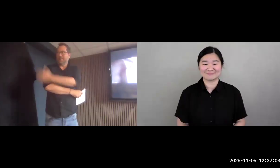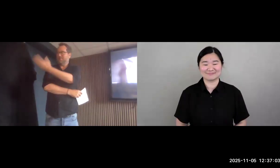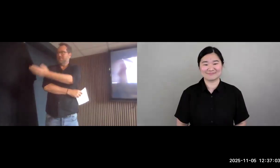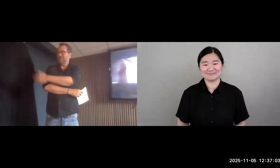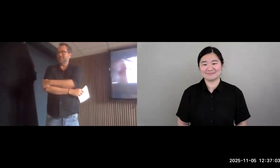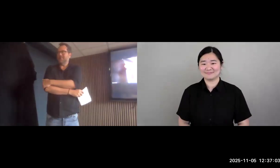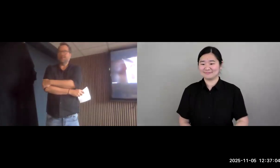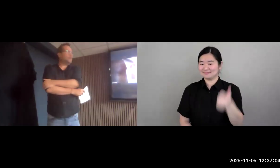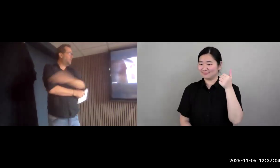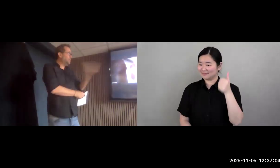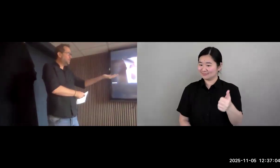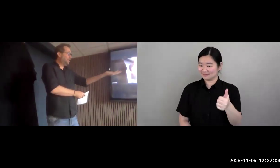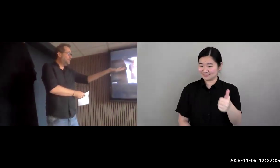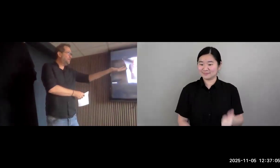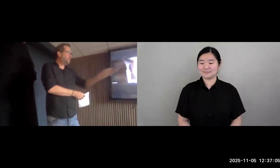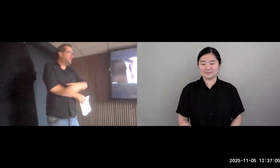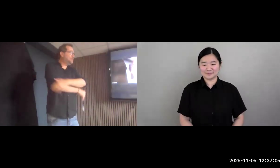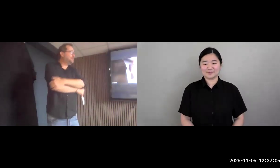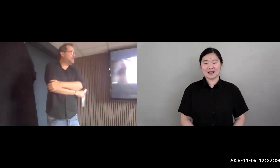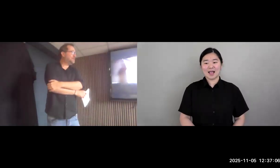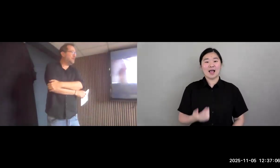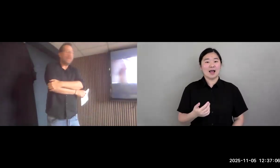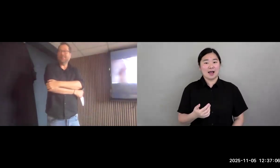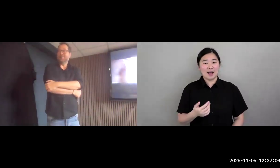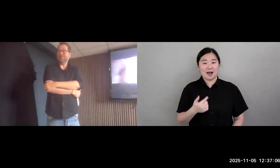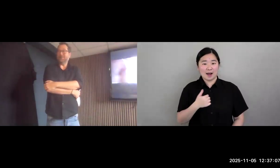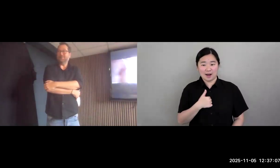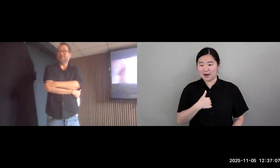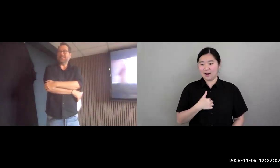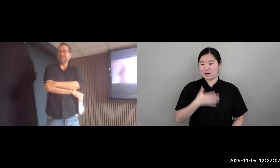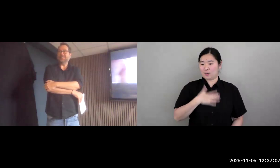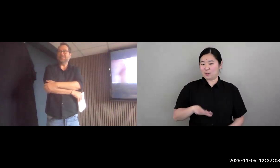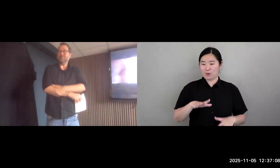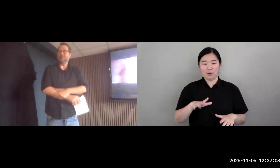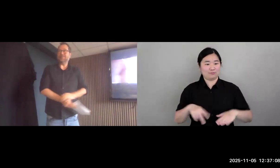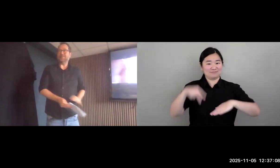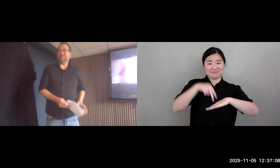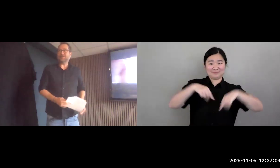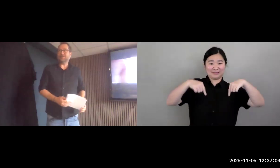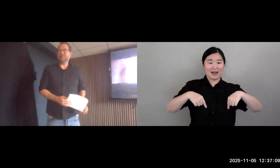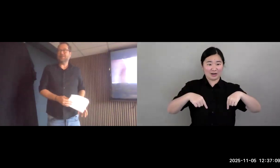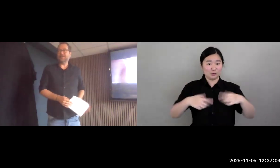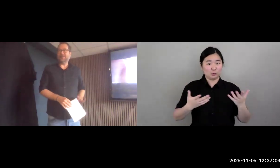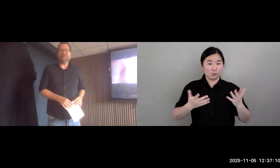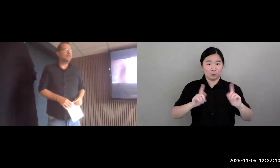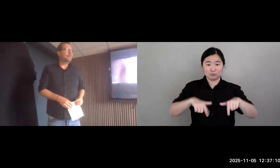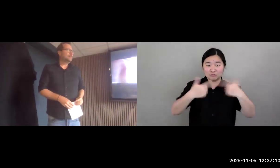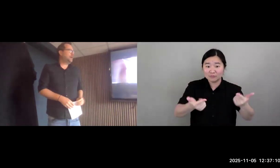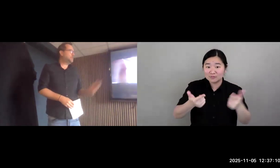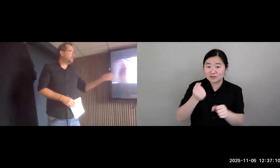Thank you very much, Gerardo and also thank you to Victoria for the invitation to be the discussant here.